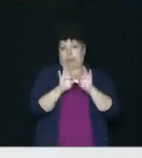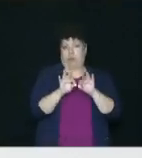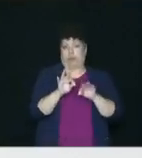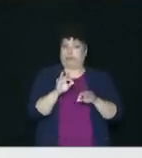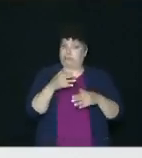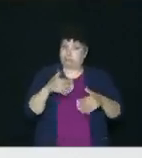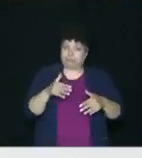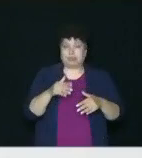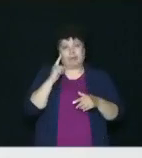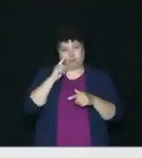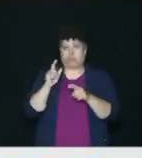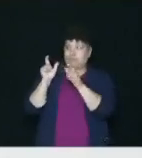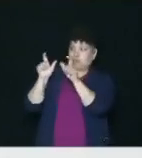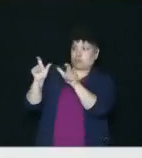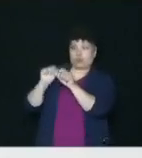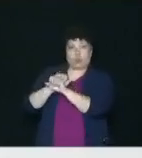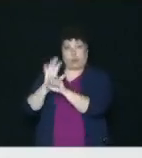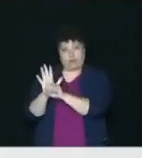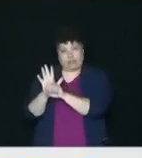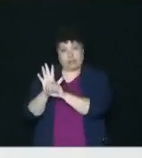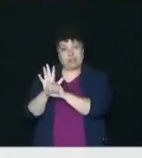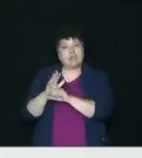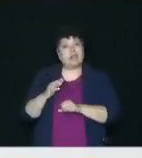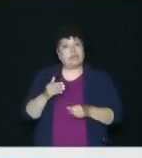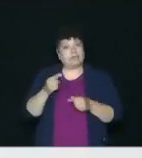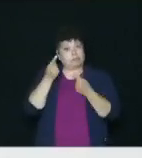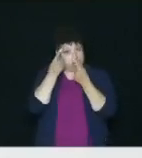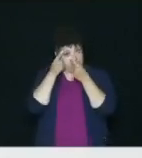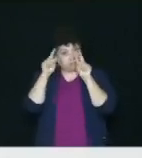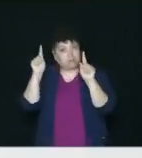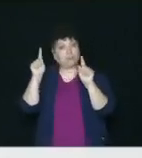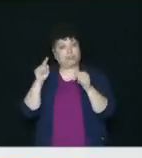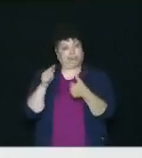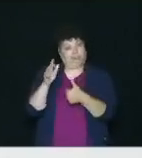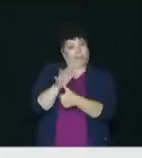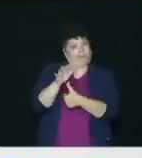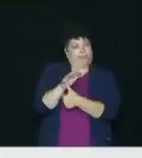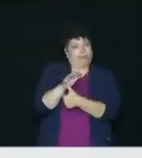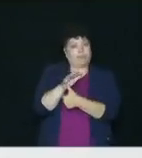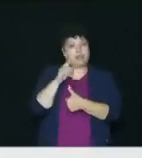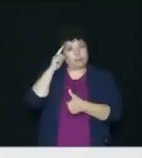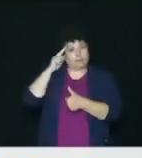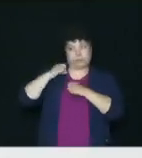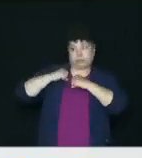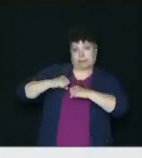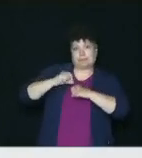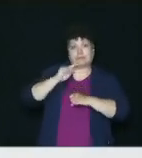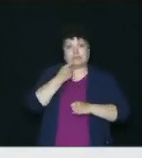[ Speaking French ] Voice of Interpreter: HELLO EVERYONE.